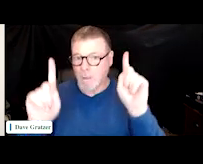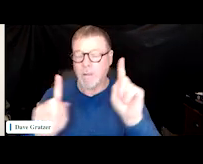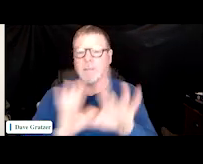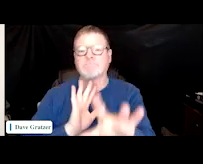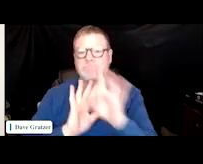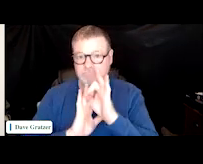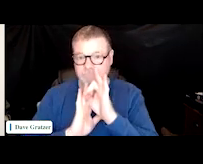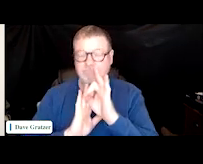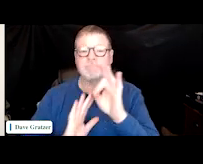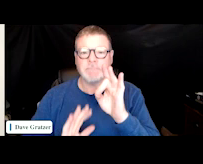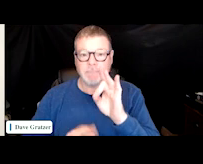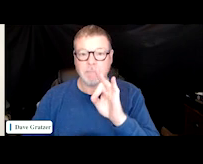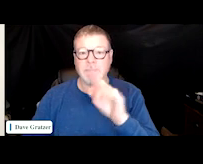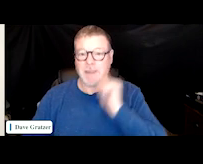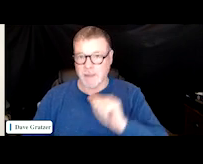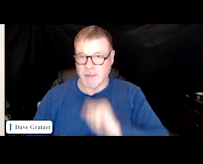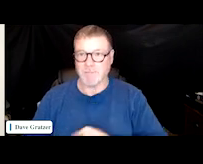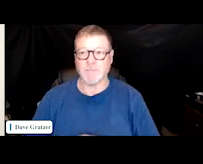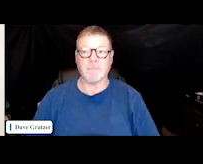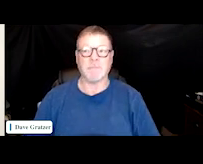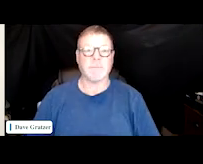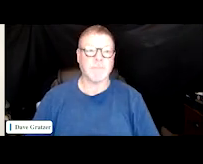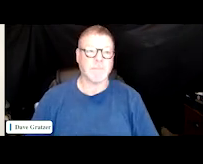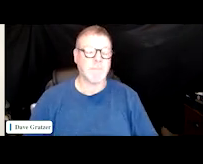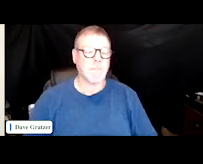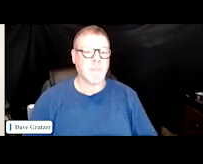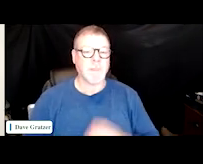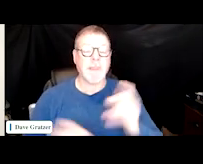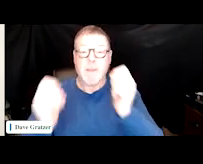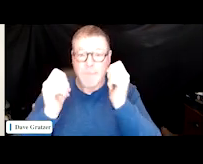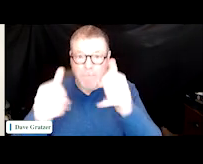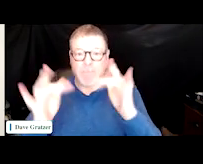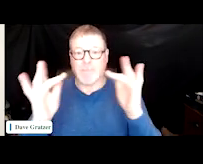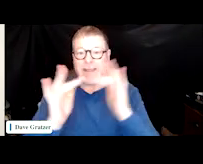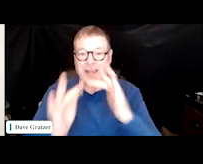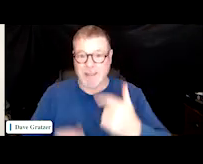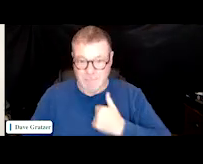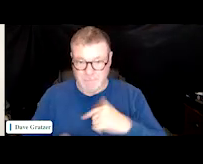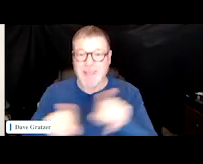find their loved ones. They immediately contacted myself as the peer.